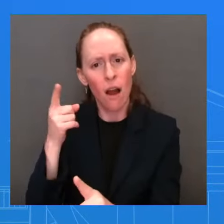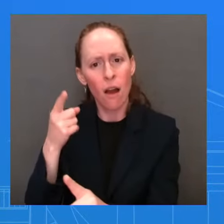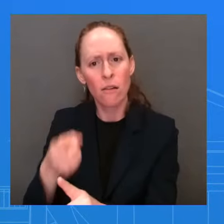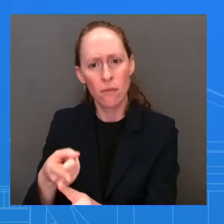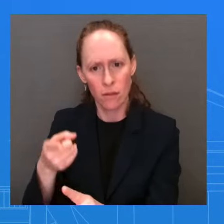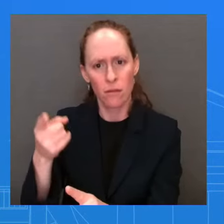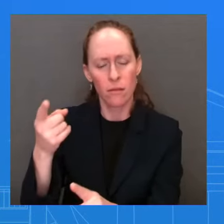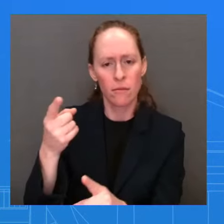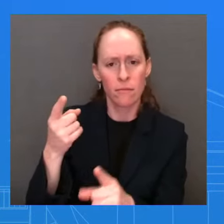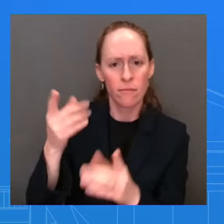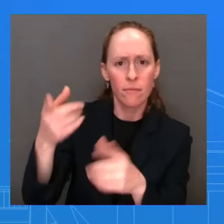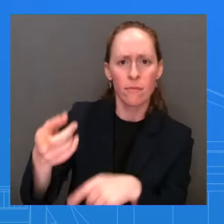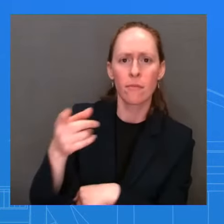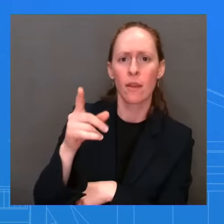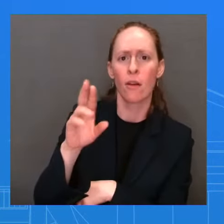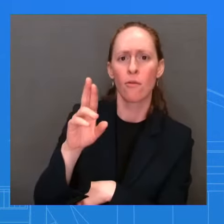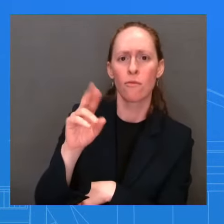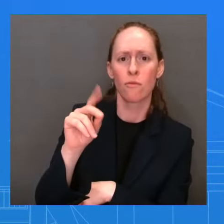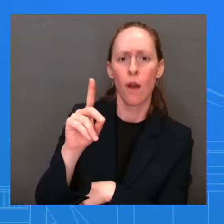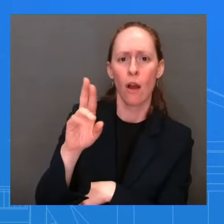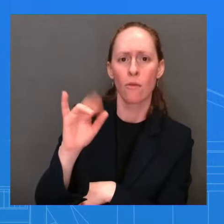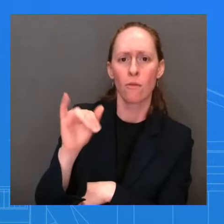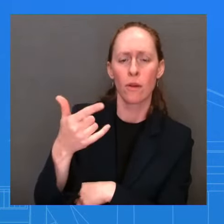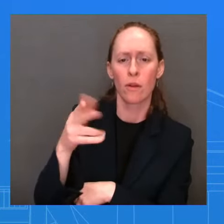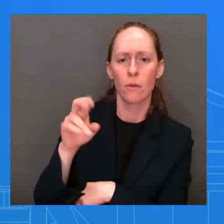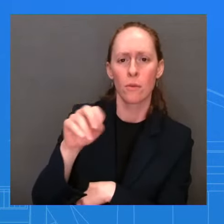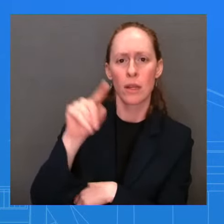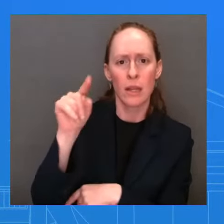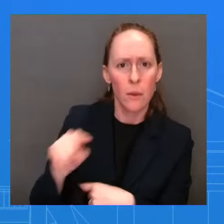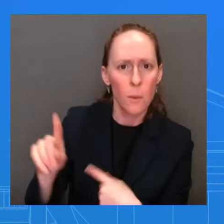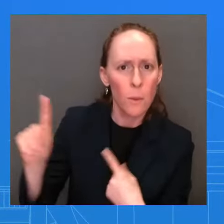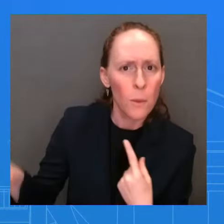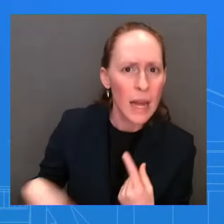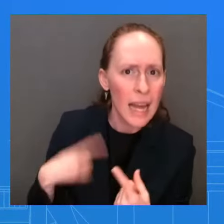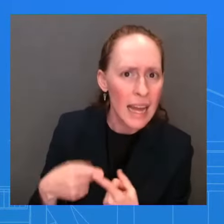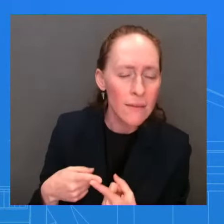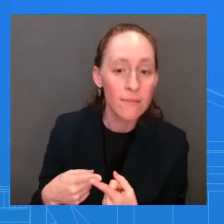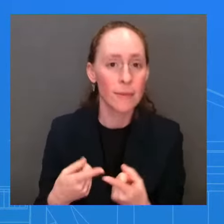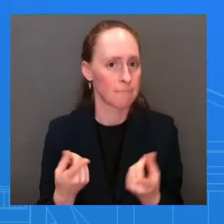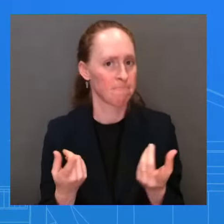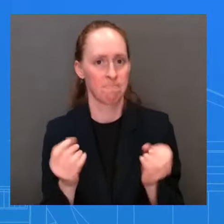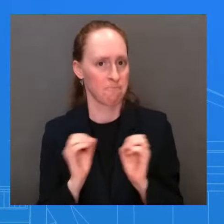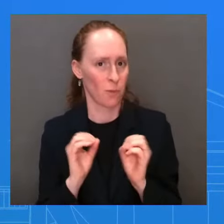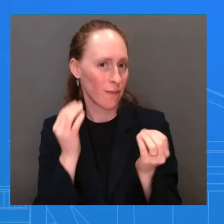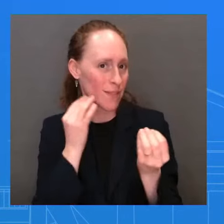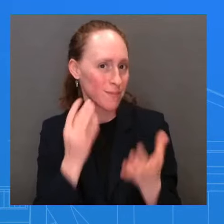The Press: So, on Sudan, Karine, what diplomacy are you engaging in to try to get the ceasefire extended?